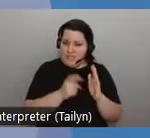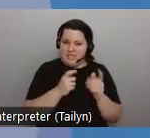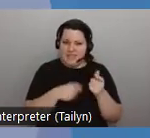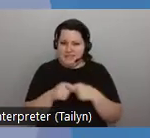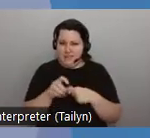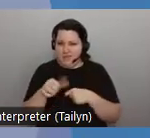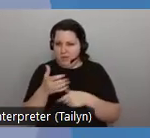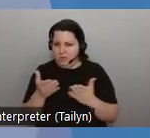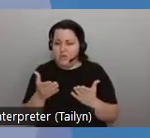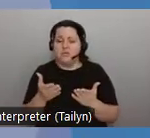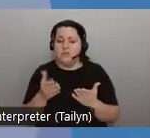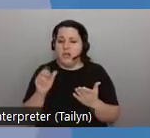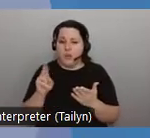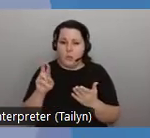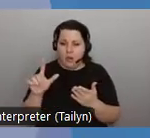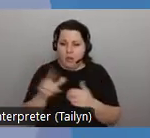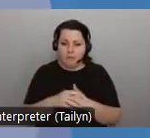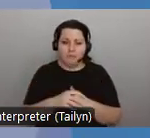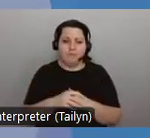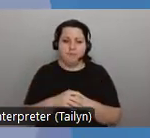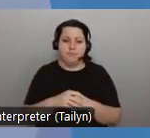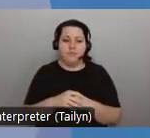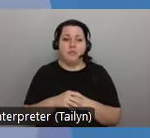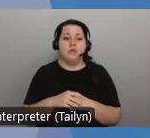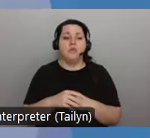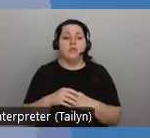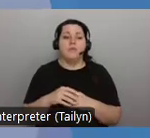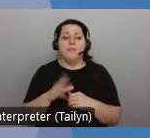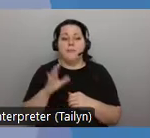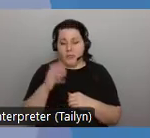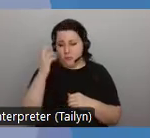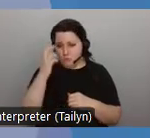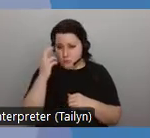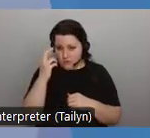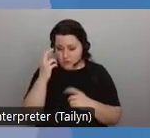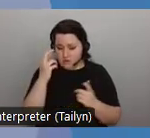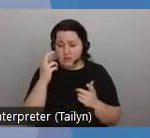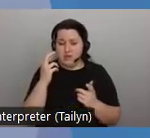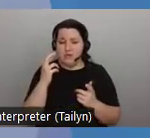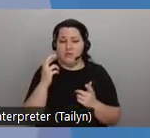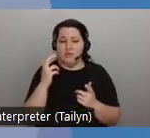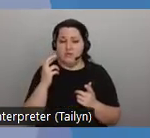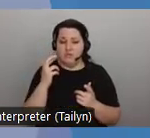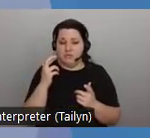image. The reason for that is because again, we want users to